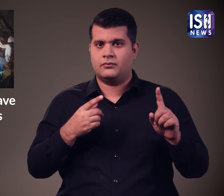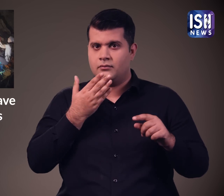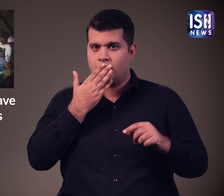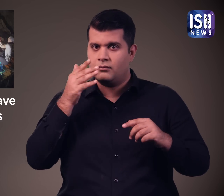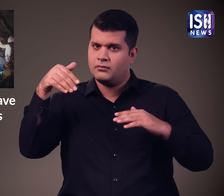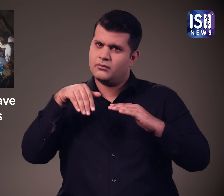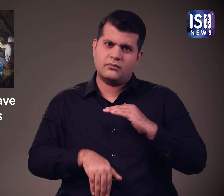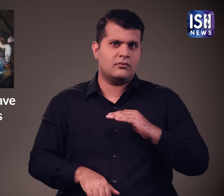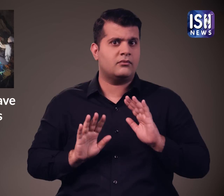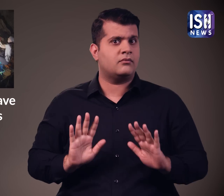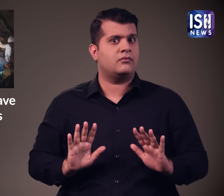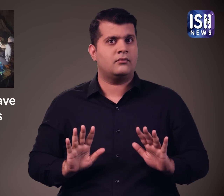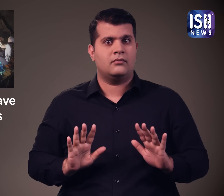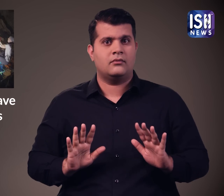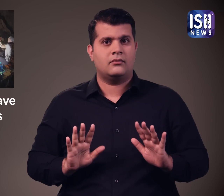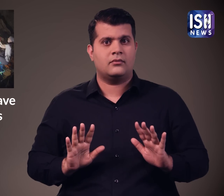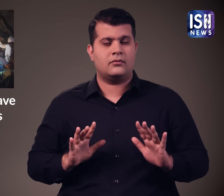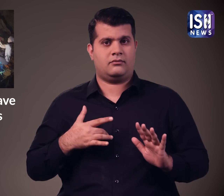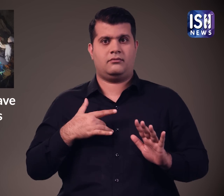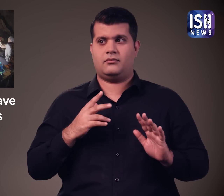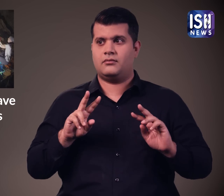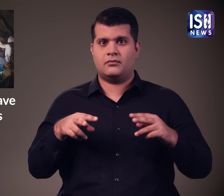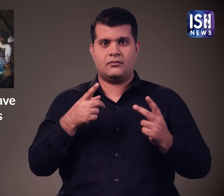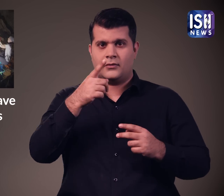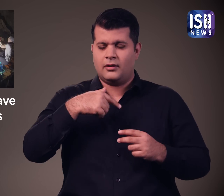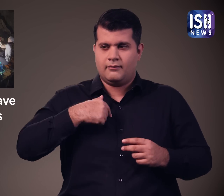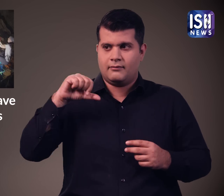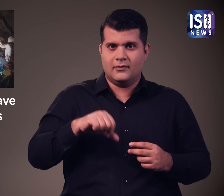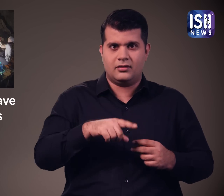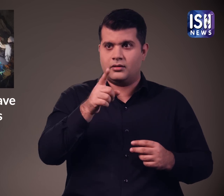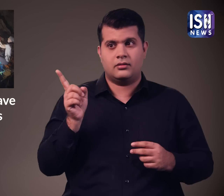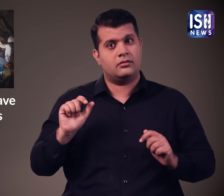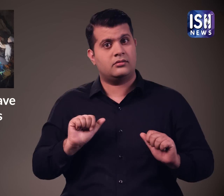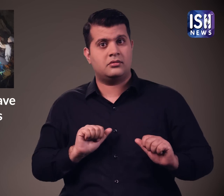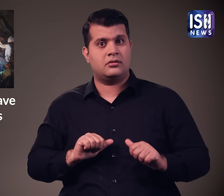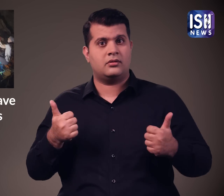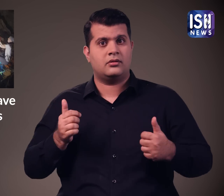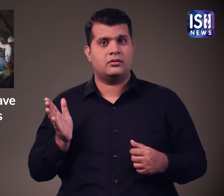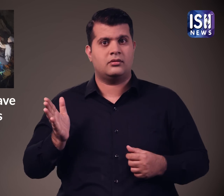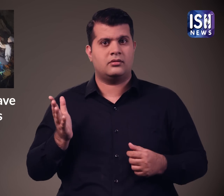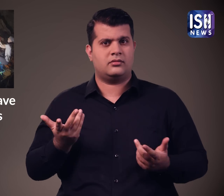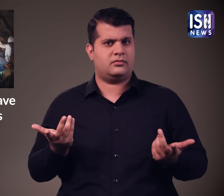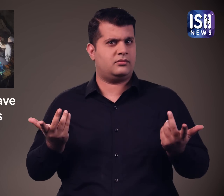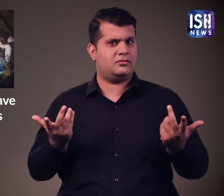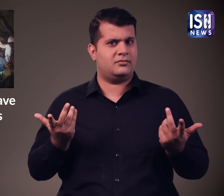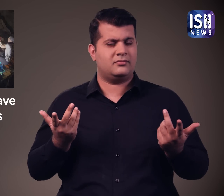Whoa she stayed all by herself! Strange! Impossible right? But she did it!